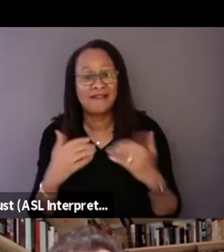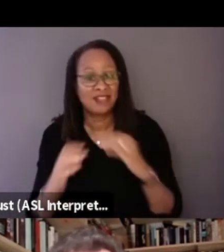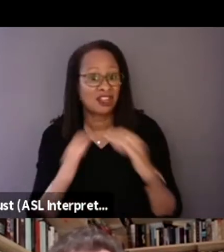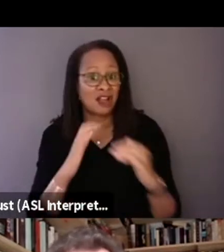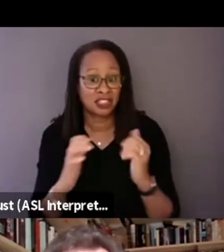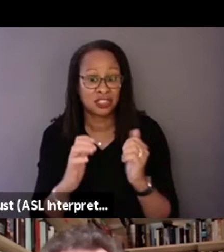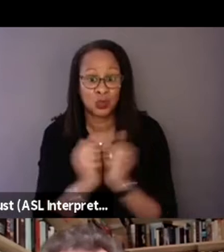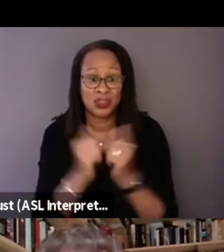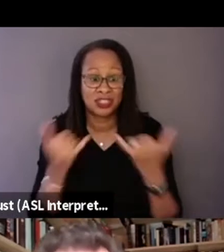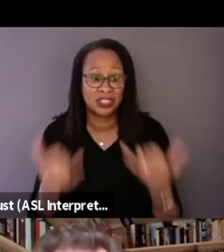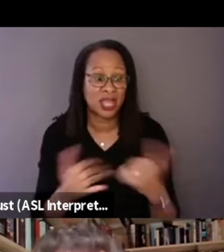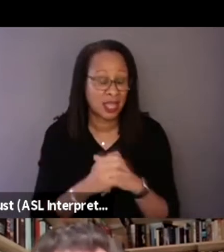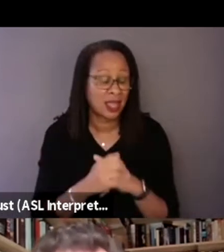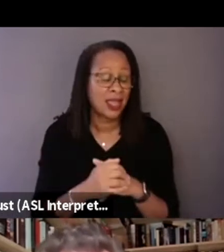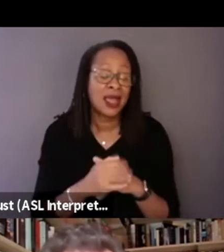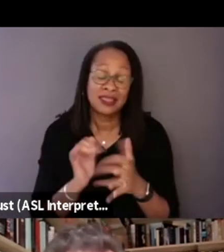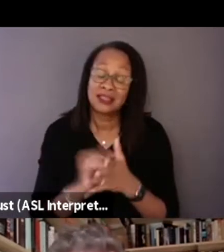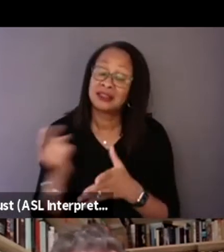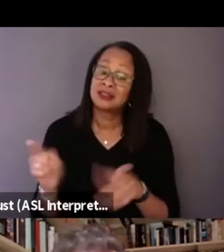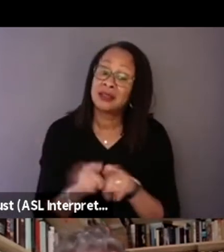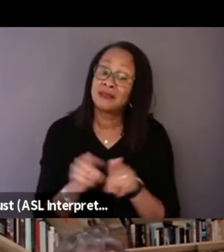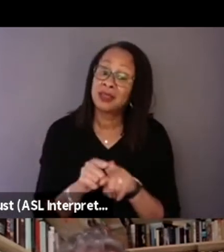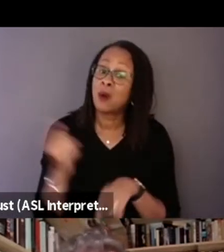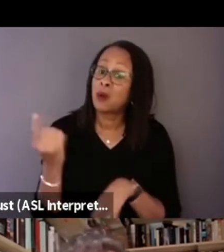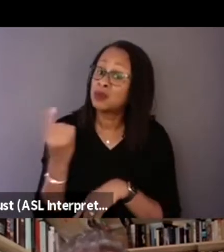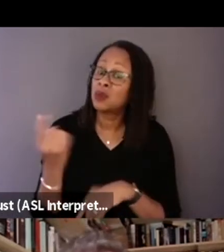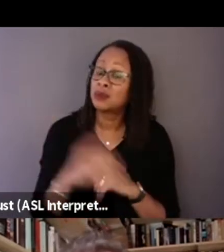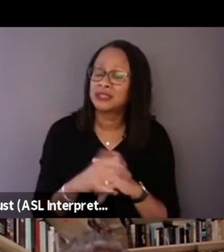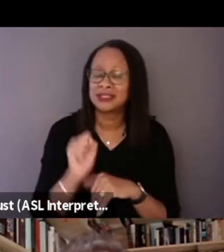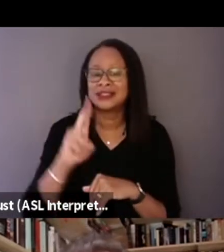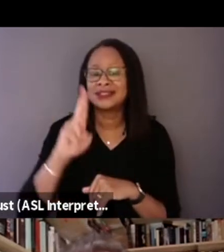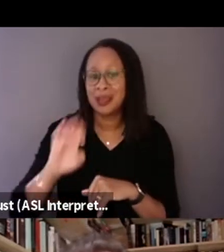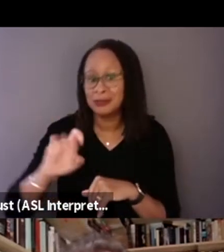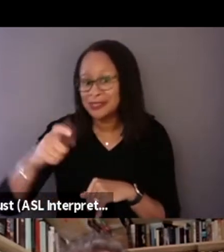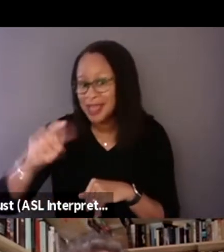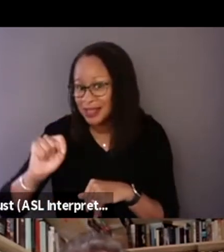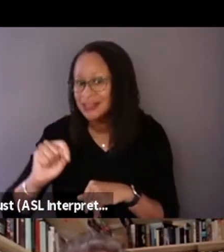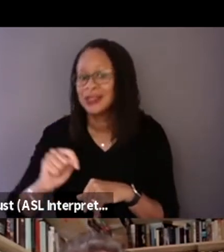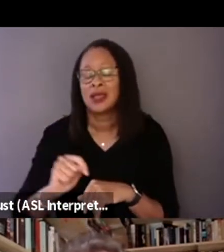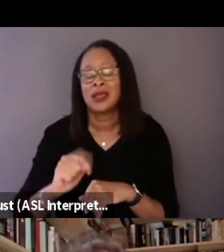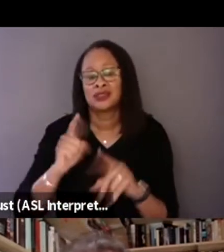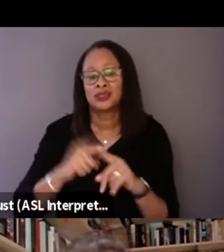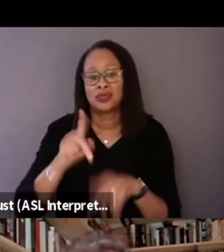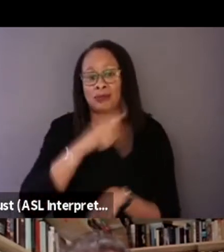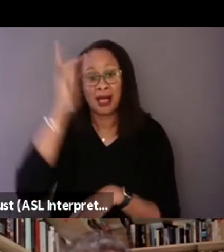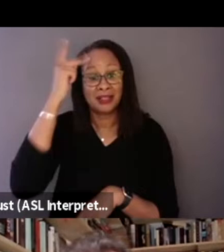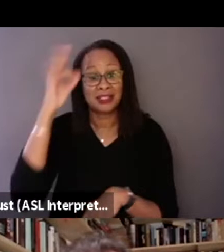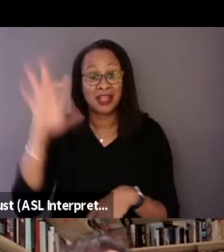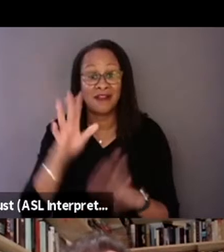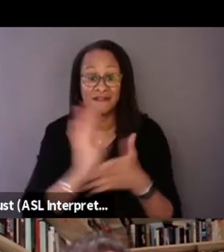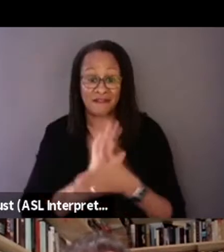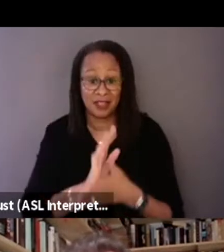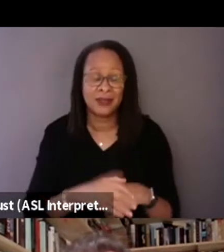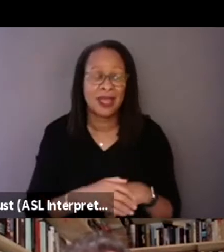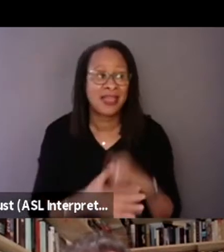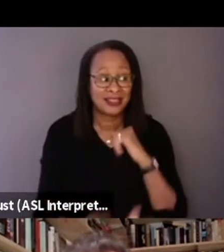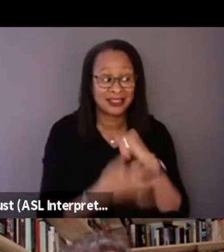And so that's something also that I think is a subtext to the politics of the film, about the way technology both empowers activists,